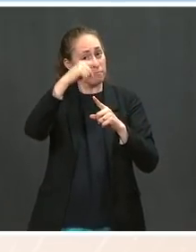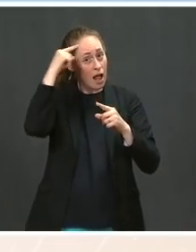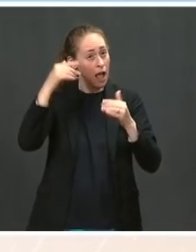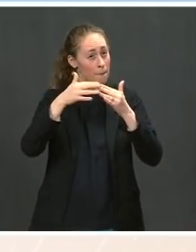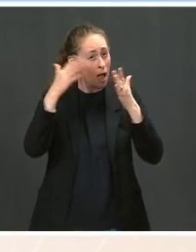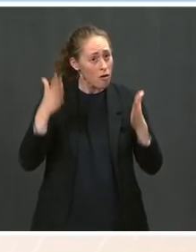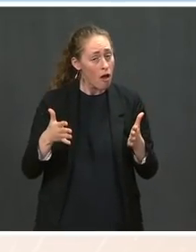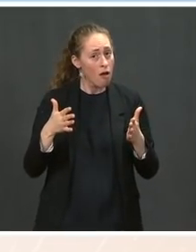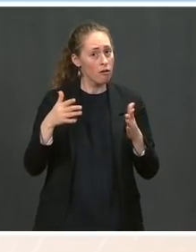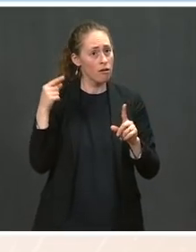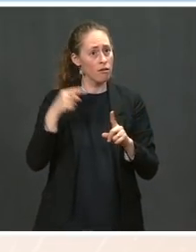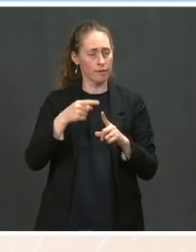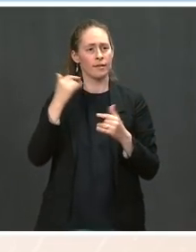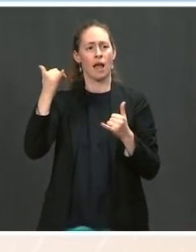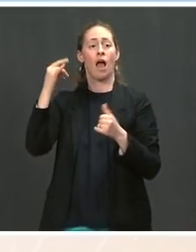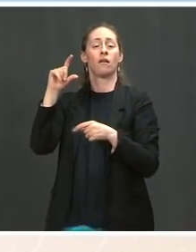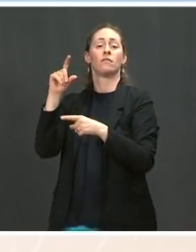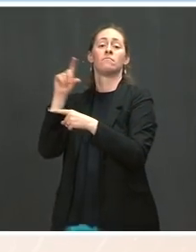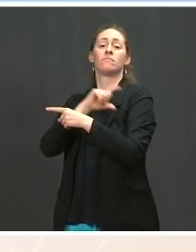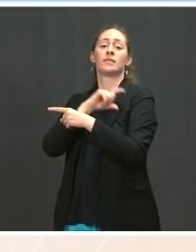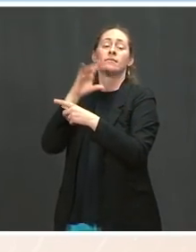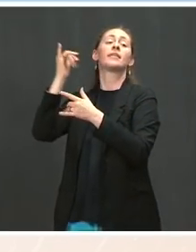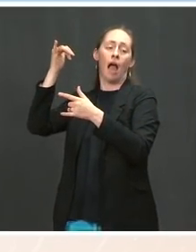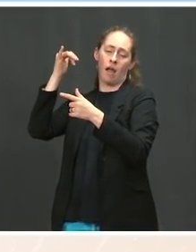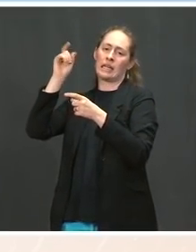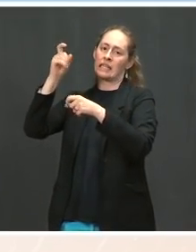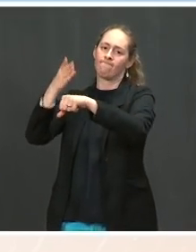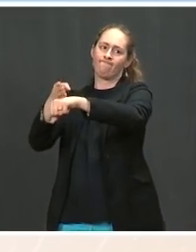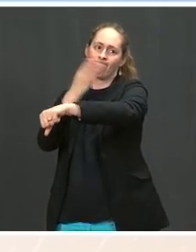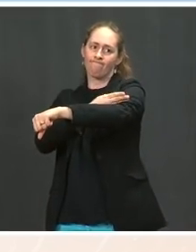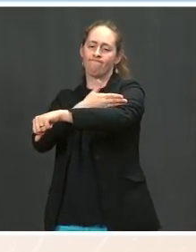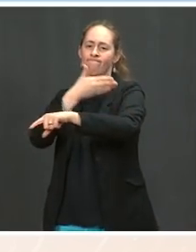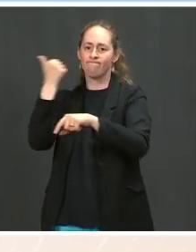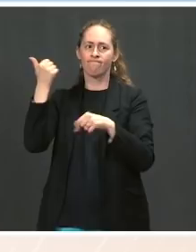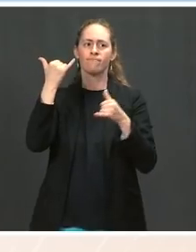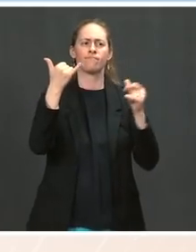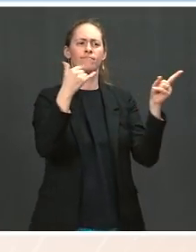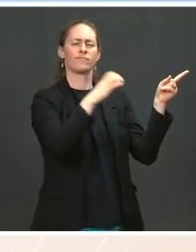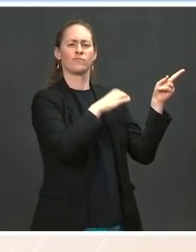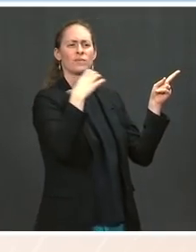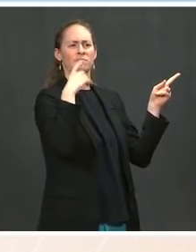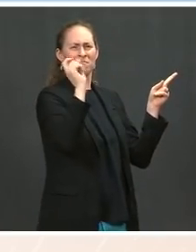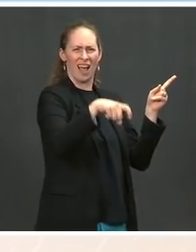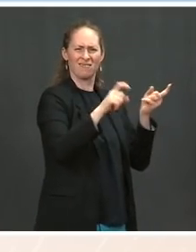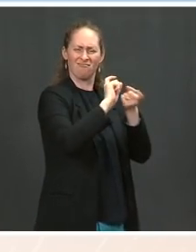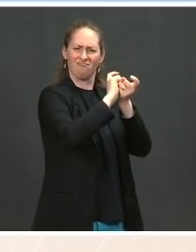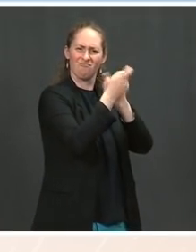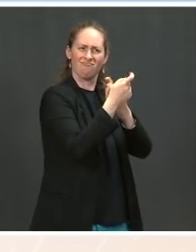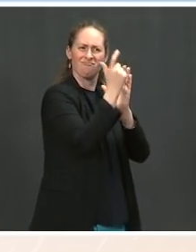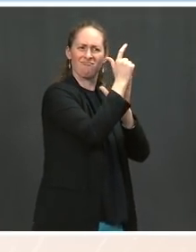and that's why he's calling on Congress to deliver that to his desk. In terms of actions of the Justice Department or investigations,